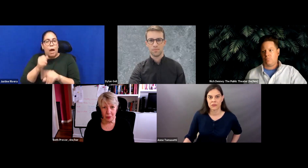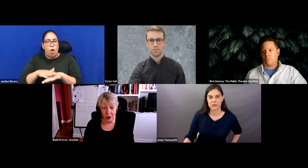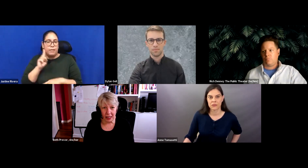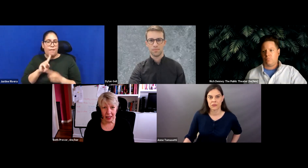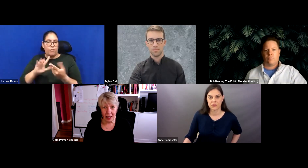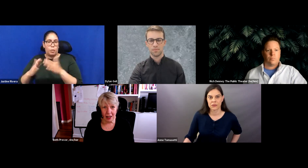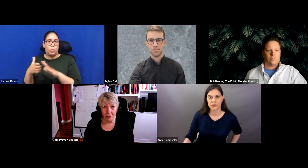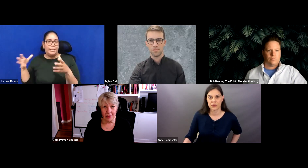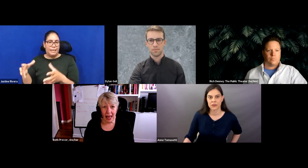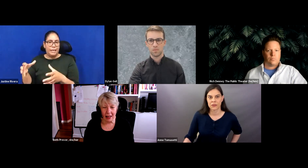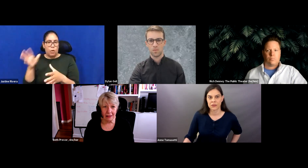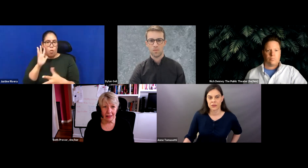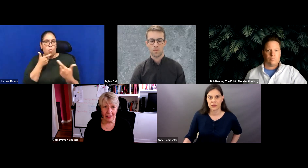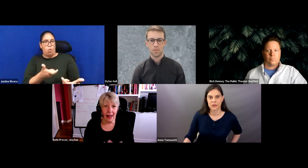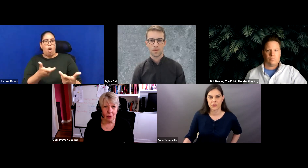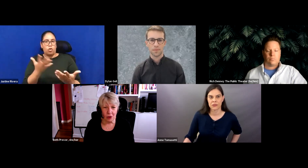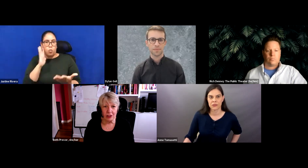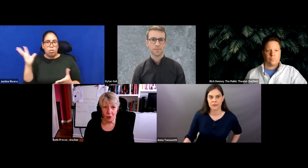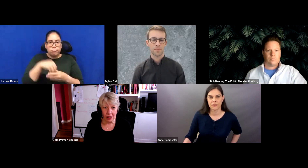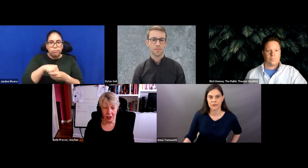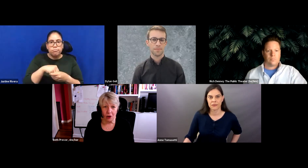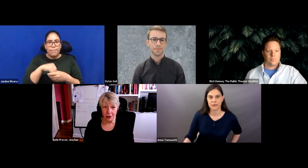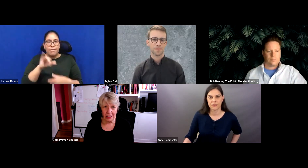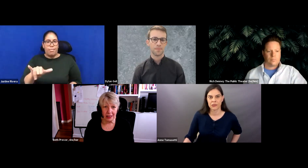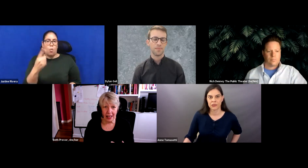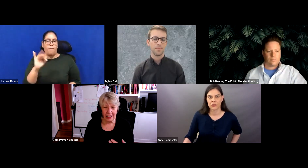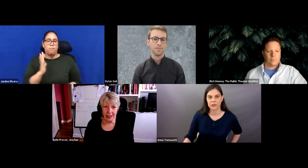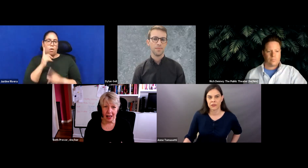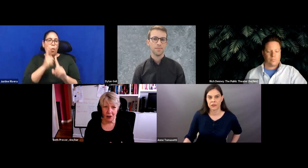community. And that was also one of the goals is that it's not